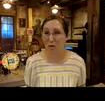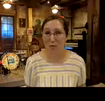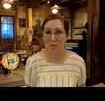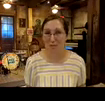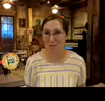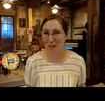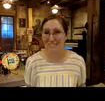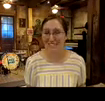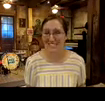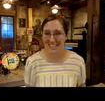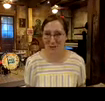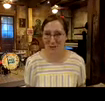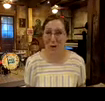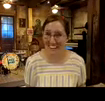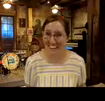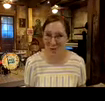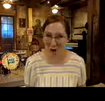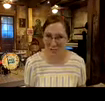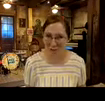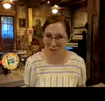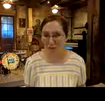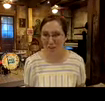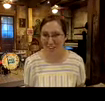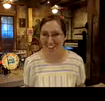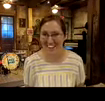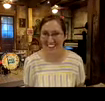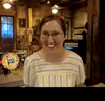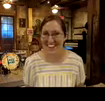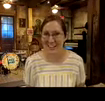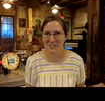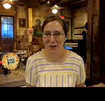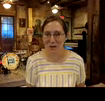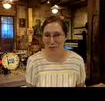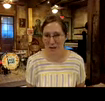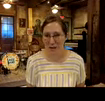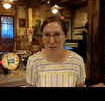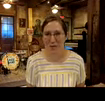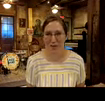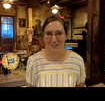because they see it working so often more often than not And so many people are like,